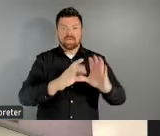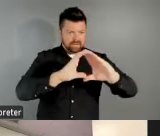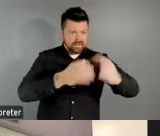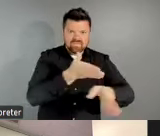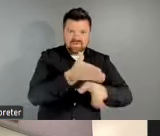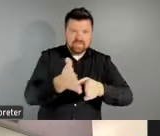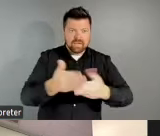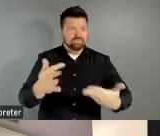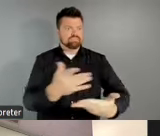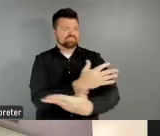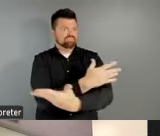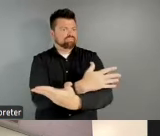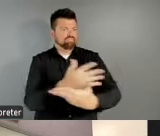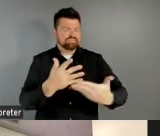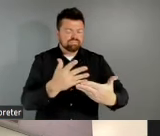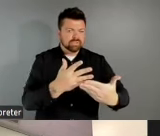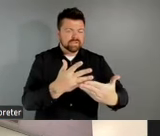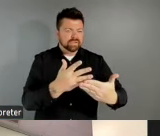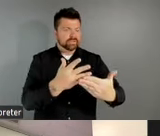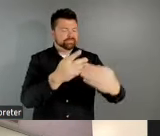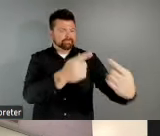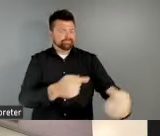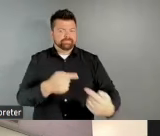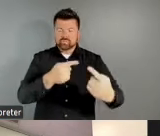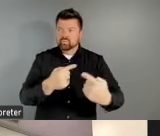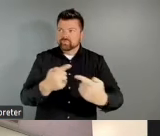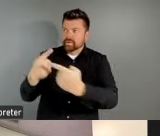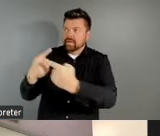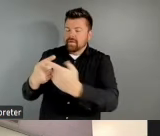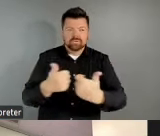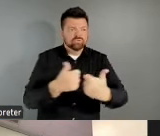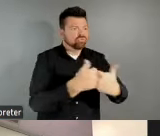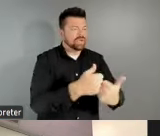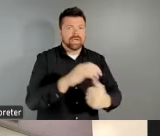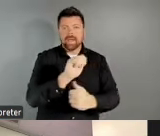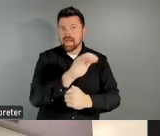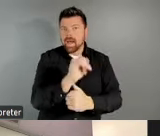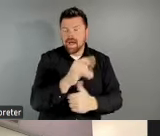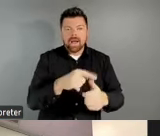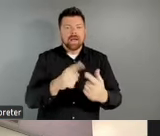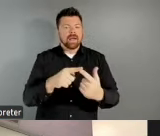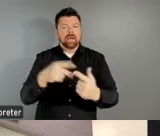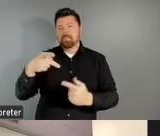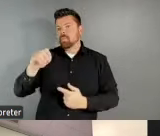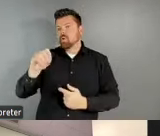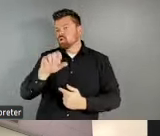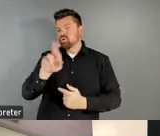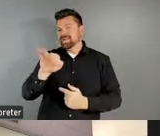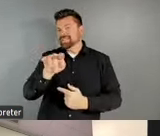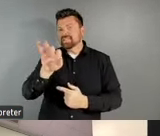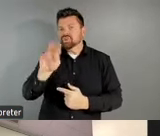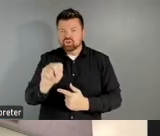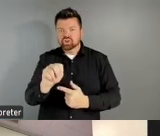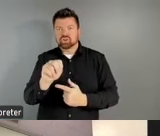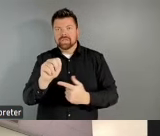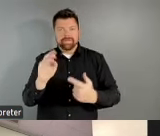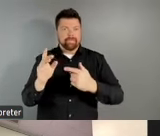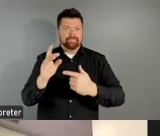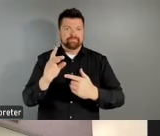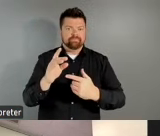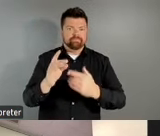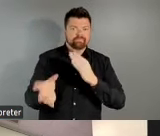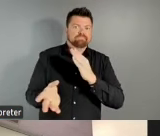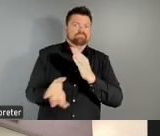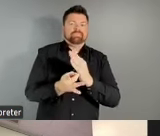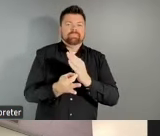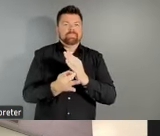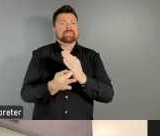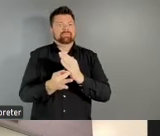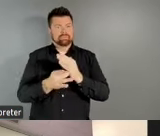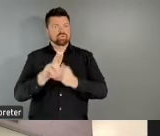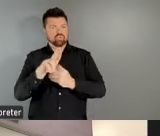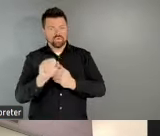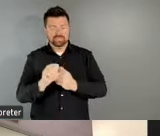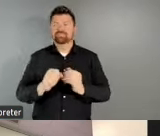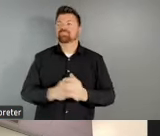issues like AI and increased polarization in our country. And in addition, while the rescue plan